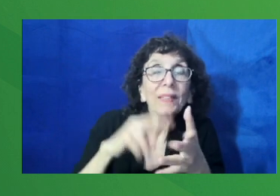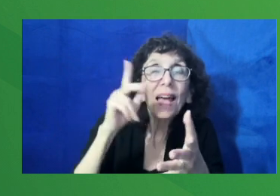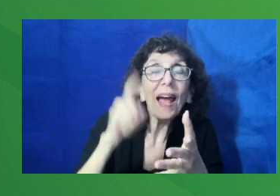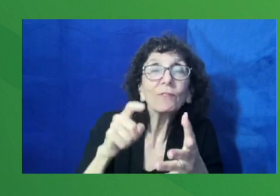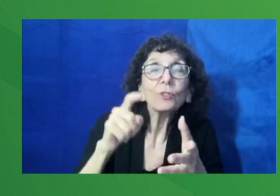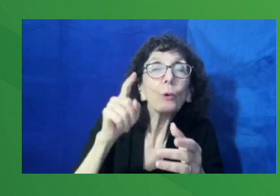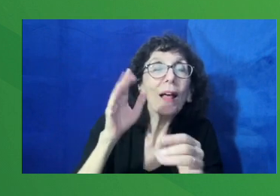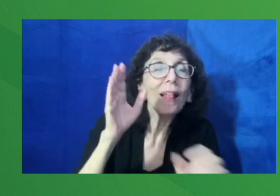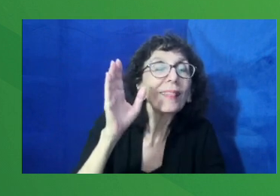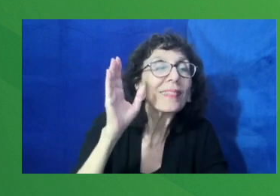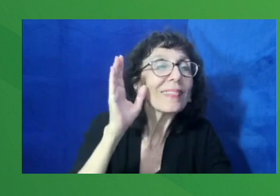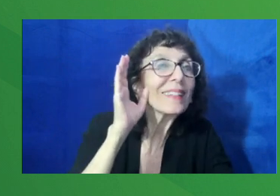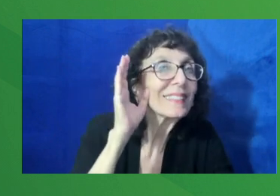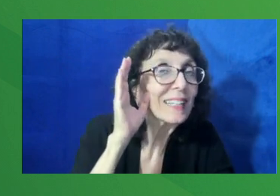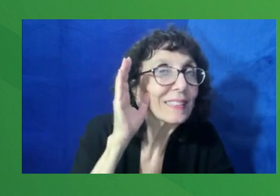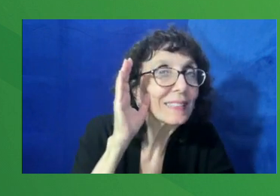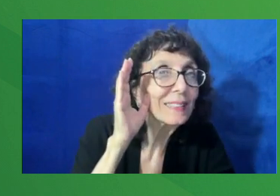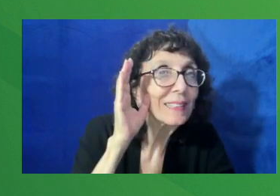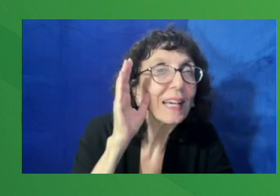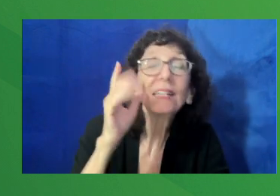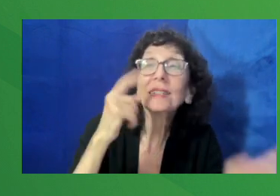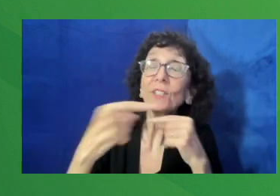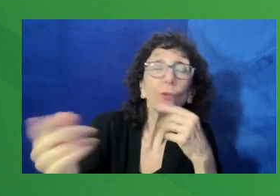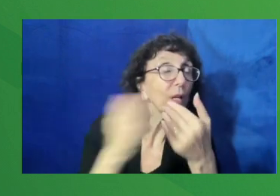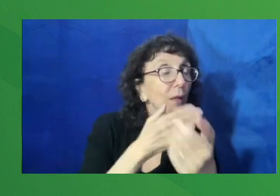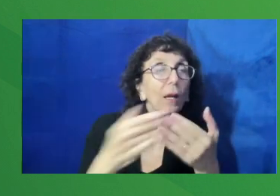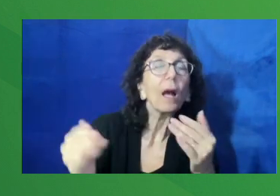dialogue with somebody they disagree with. And that's what this method does. Next, please.